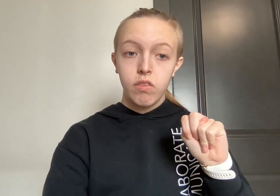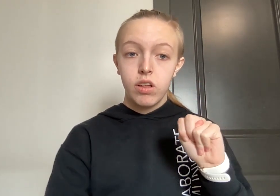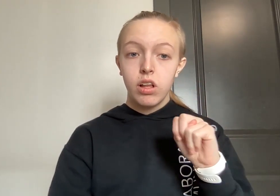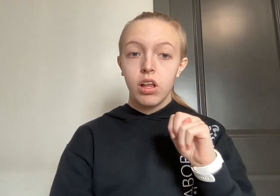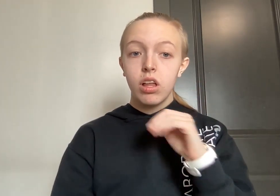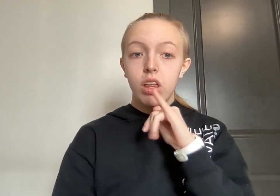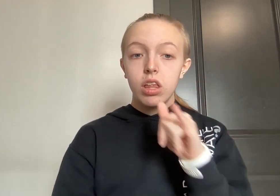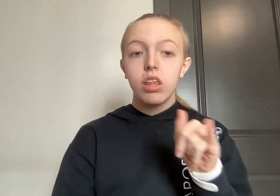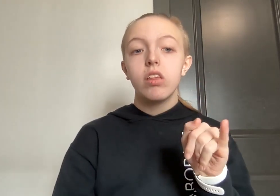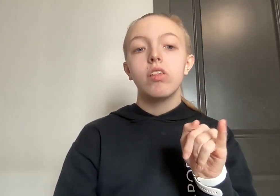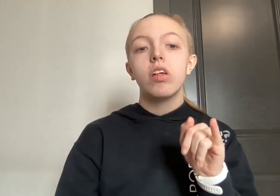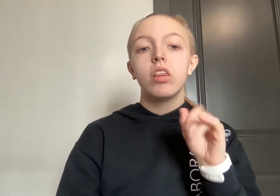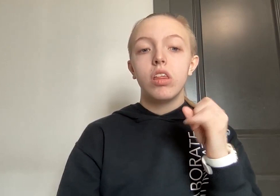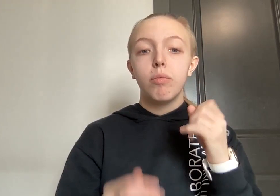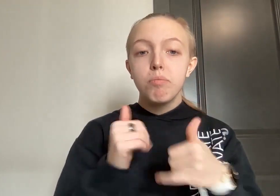is the most well known